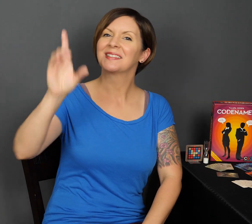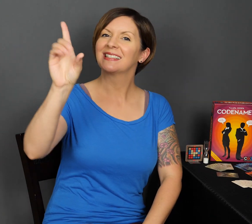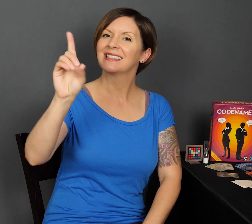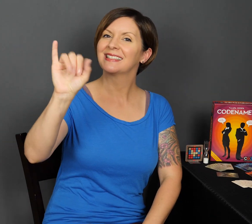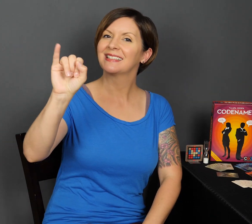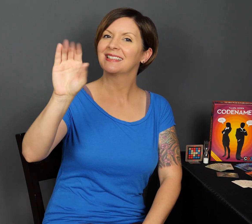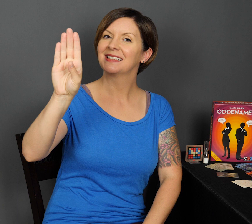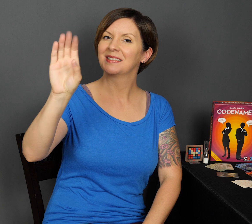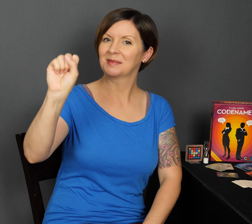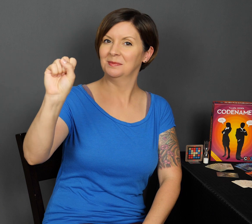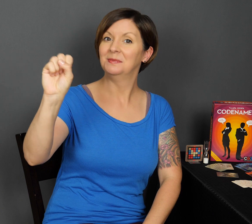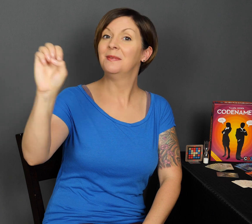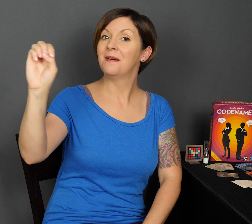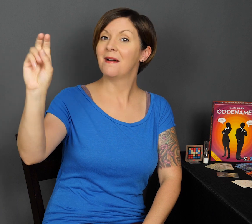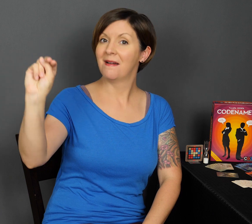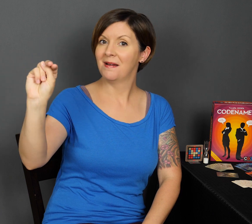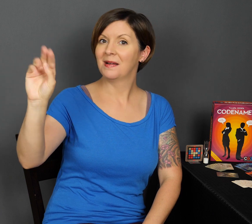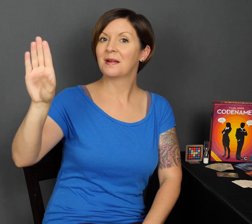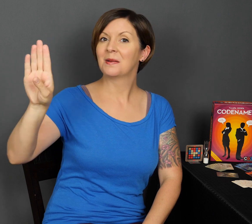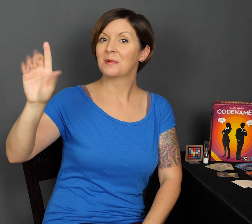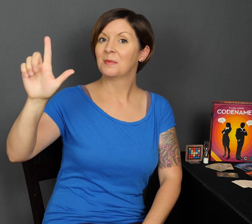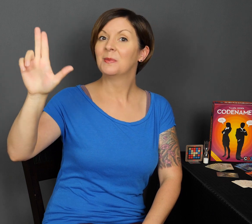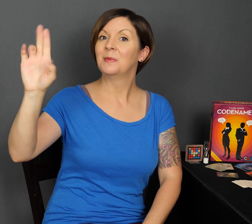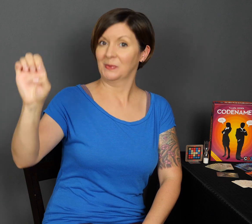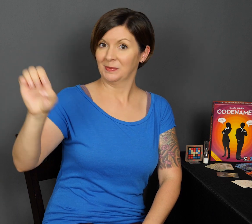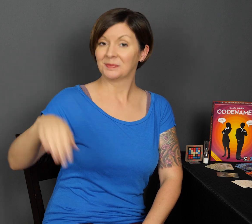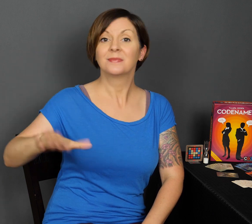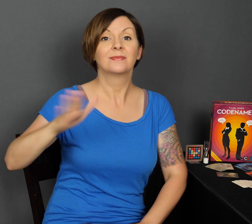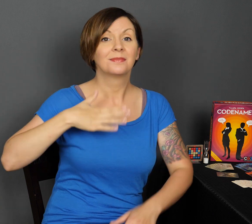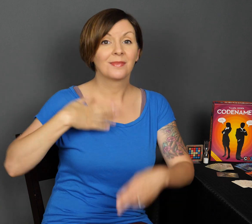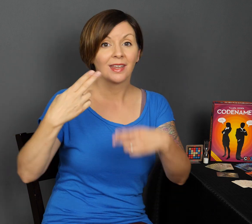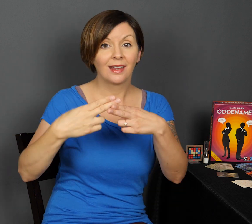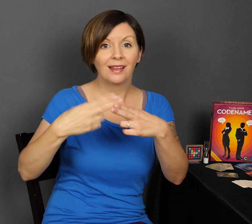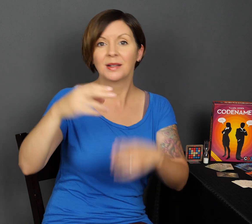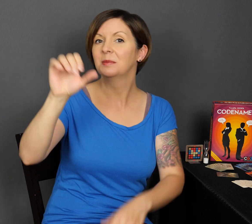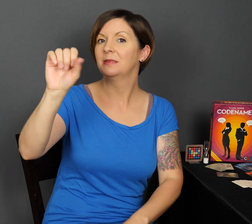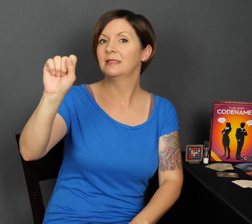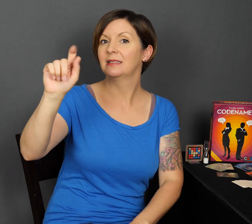Welcome to Dibs On Blue!